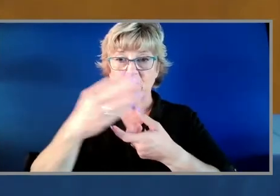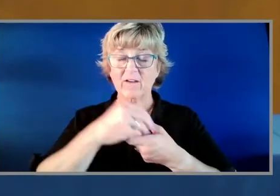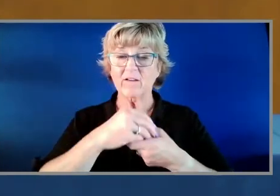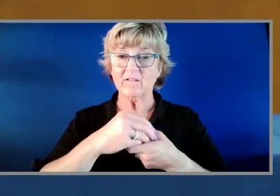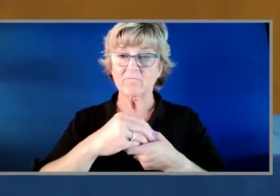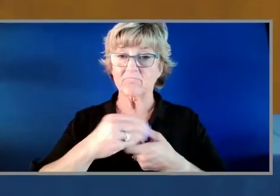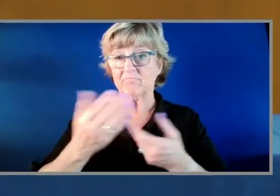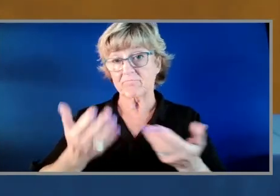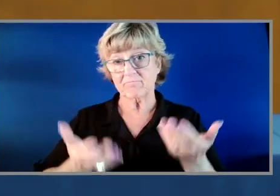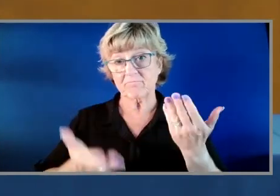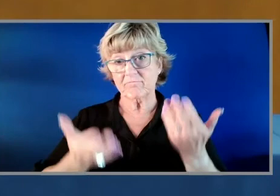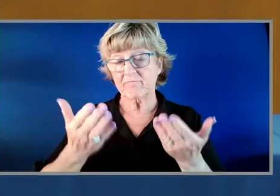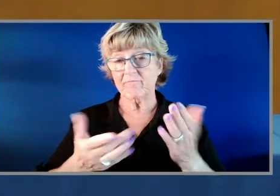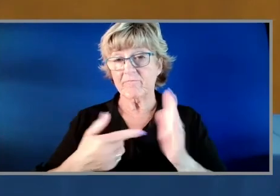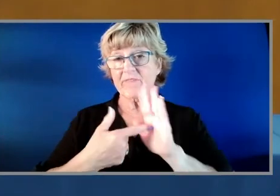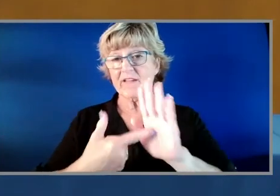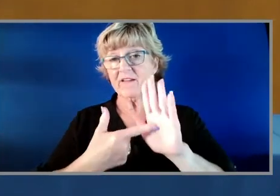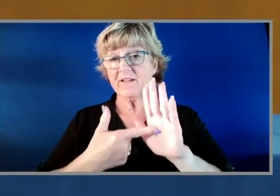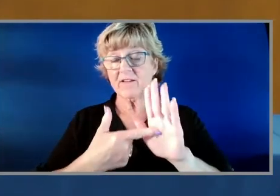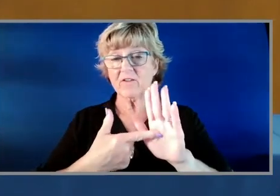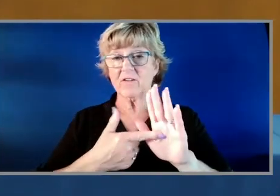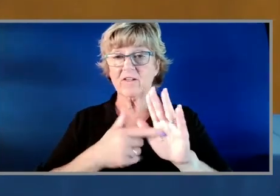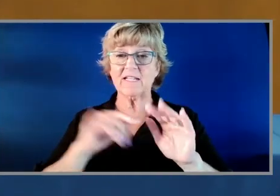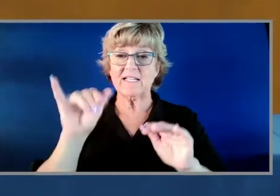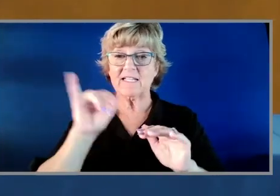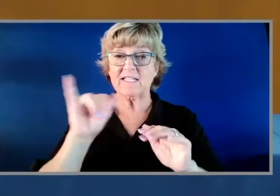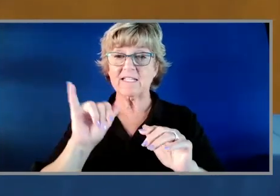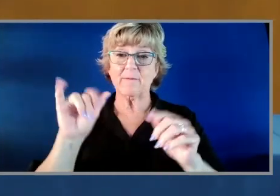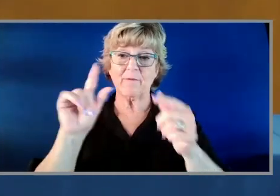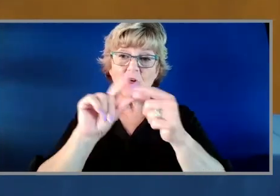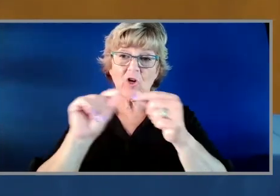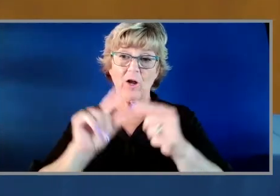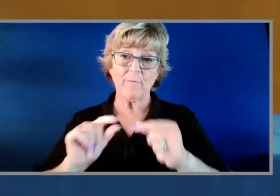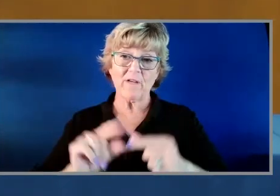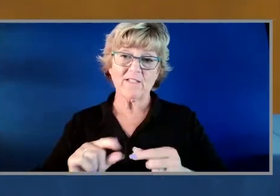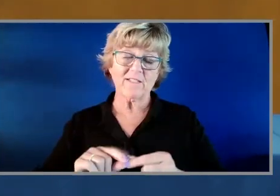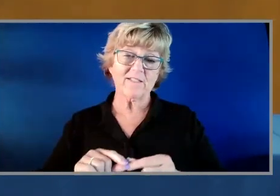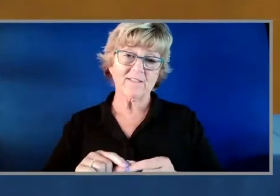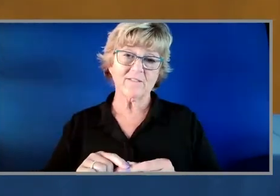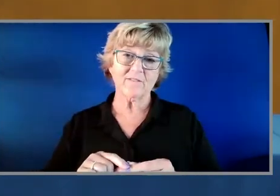Studio: Communities and the people that have certainly way down, but that they may very well be reflecting some or